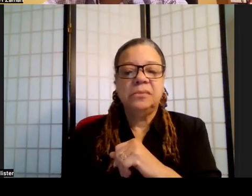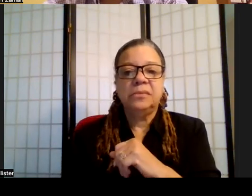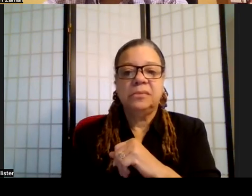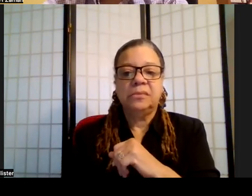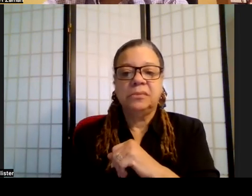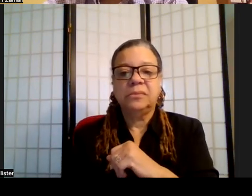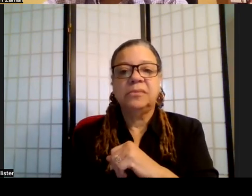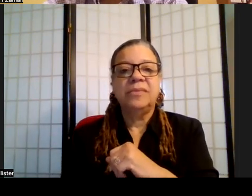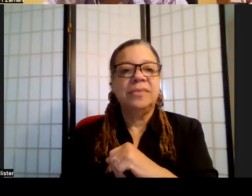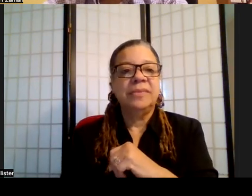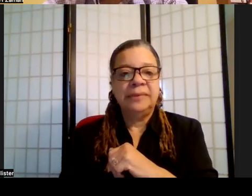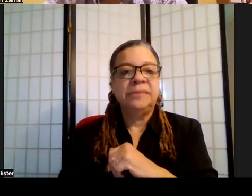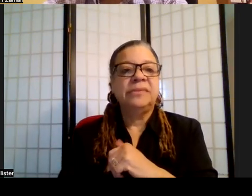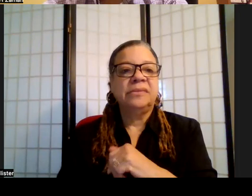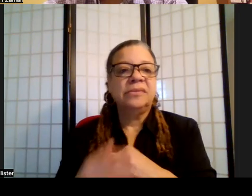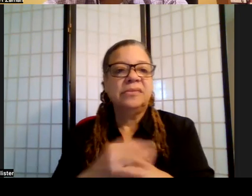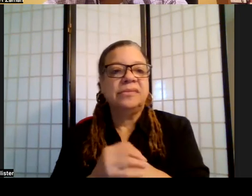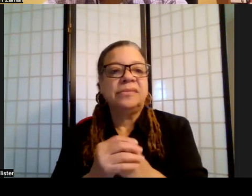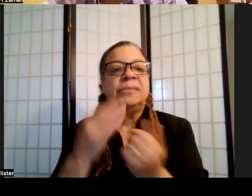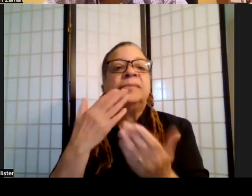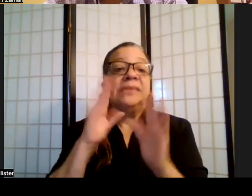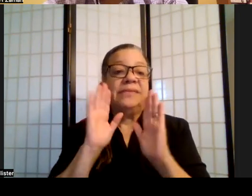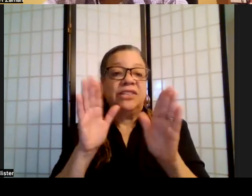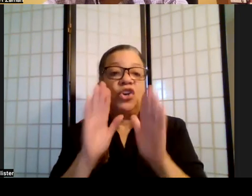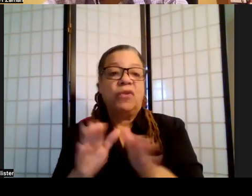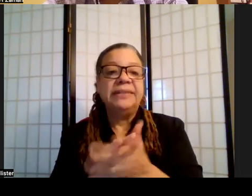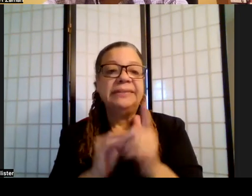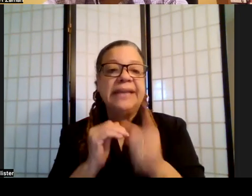That's really a great title, too, because when you're a refugee